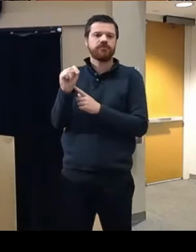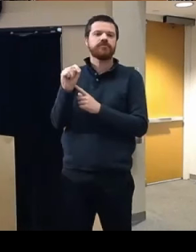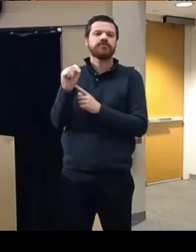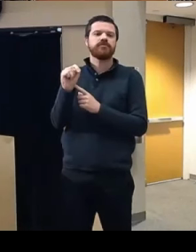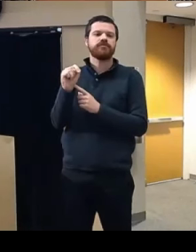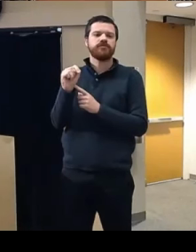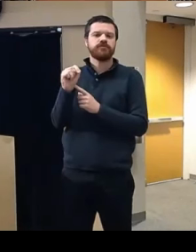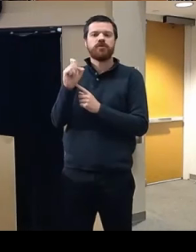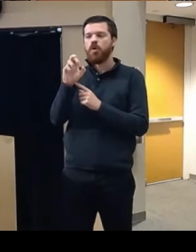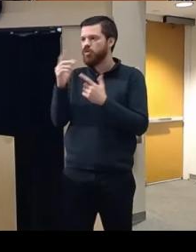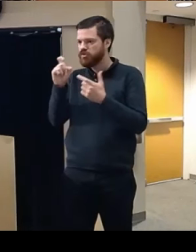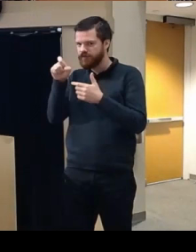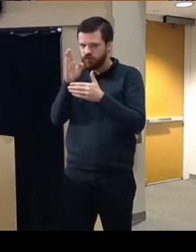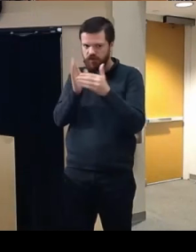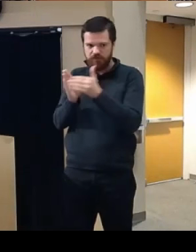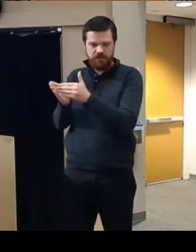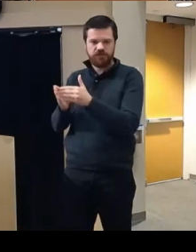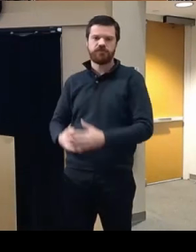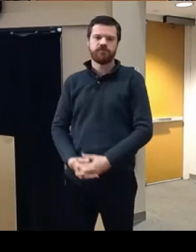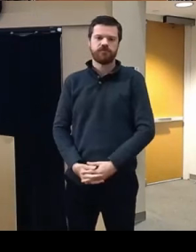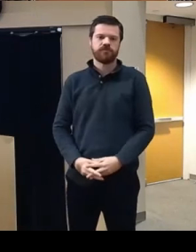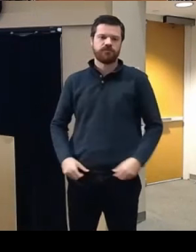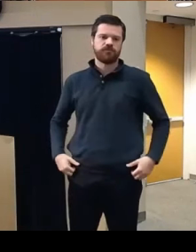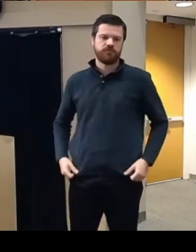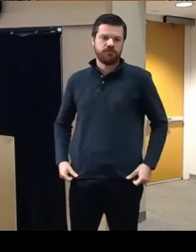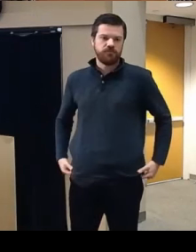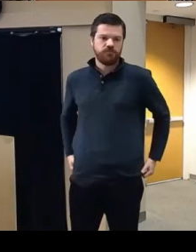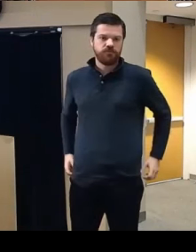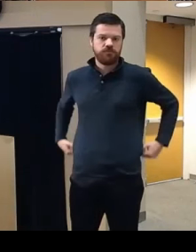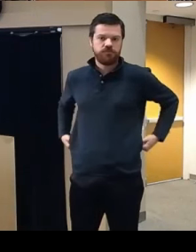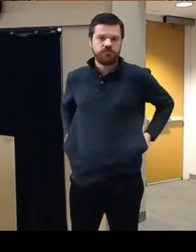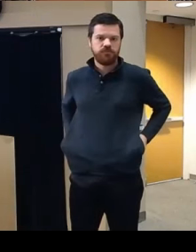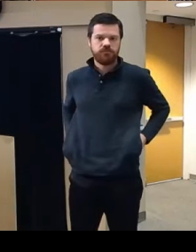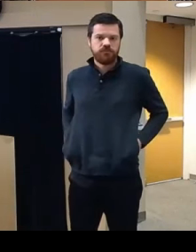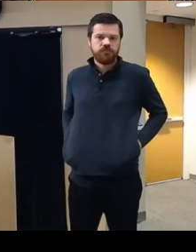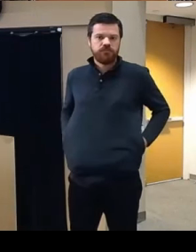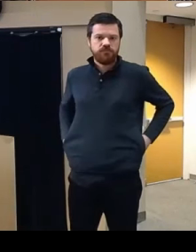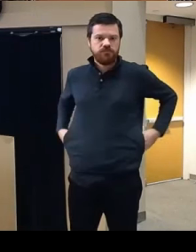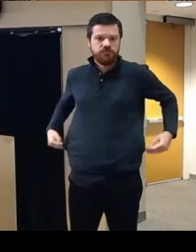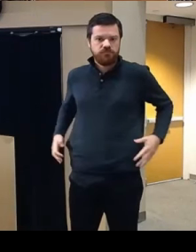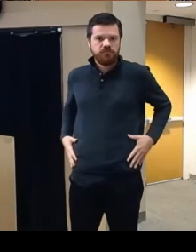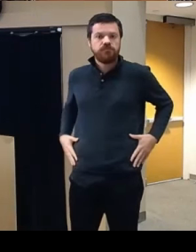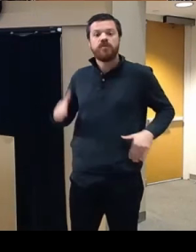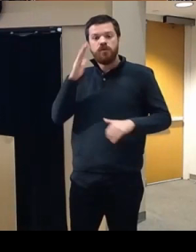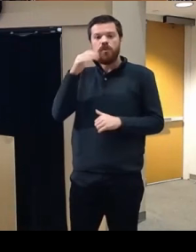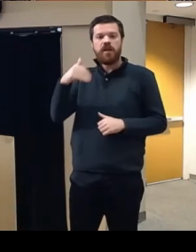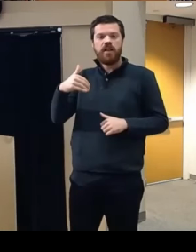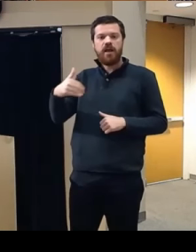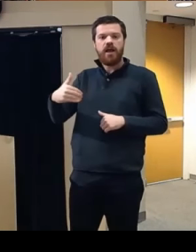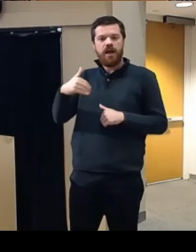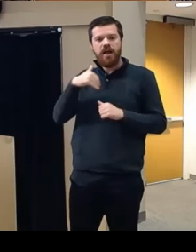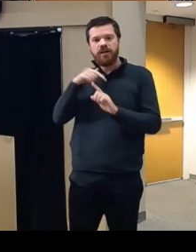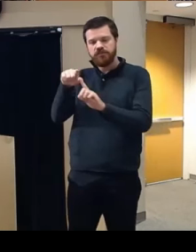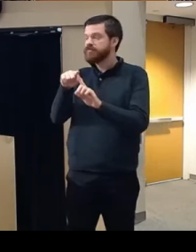what you have to complete so I know that we are going to have um Patrick du the gad7 um